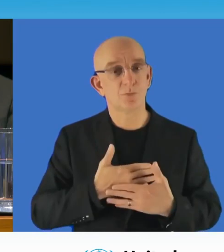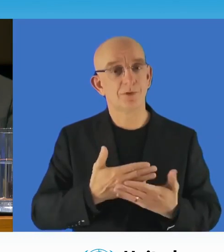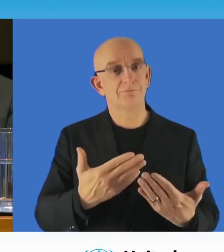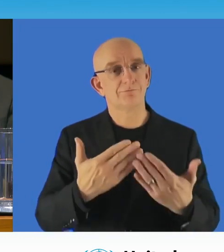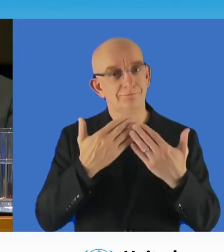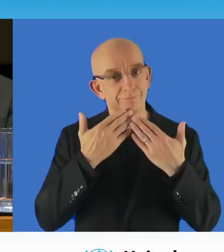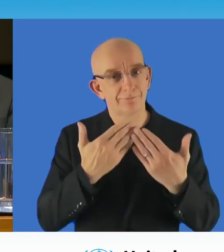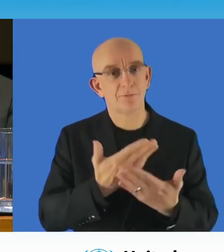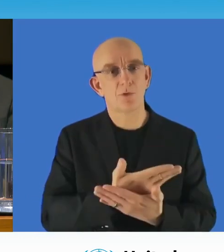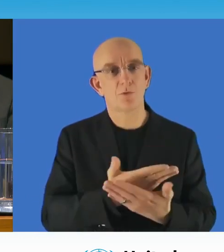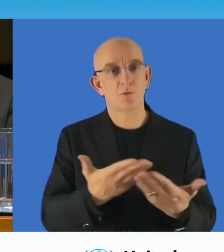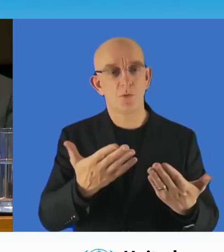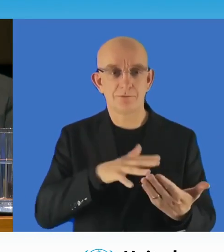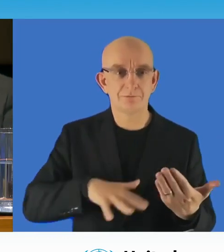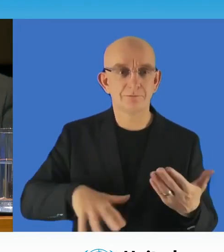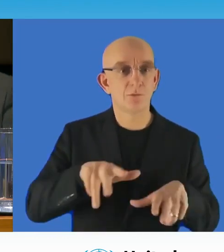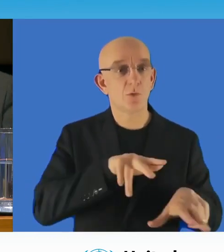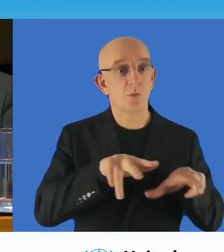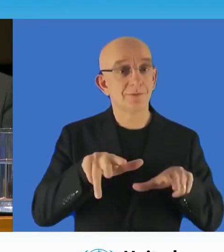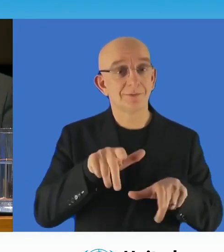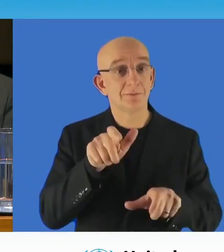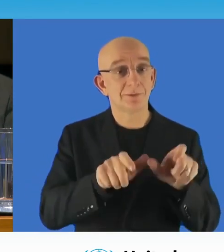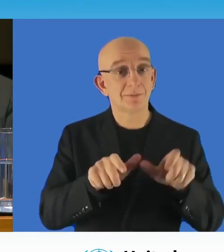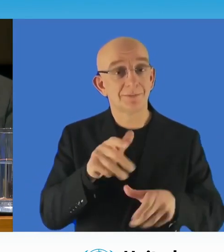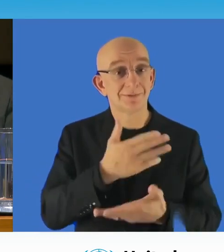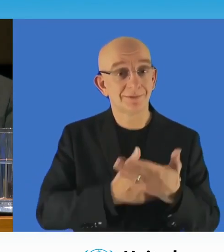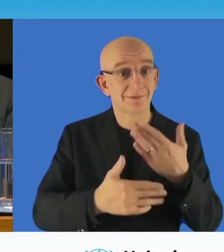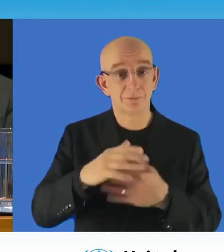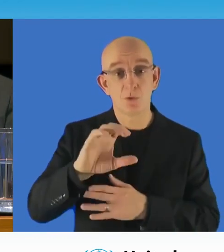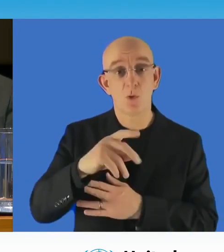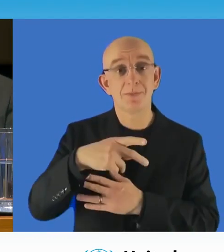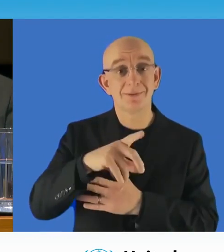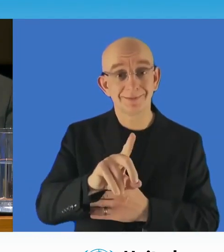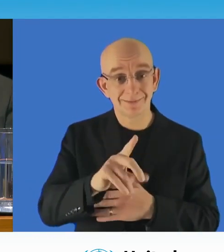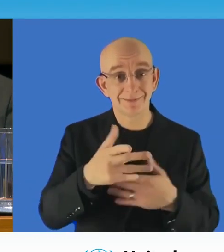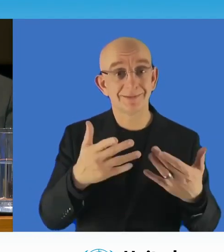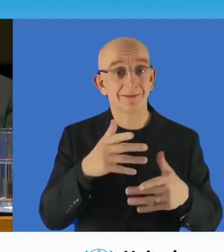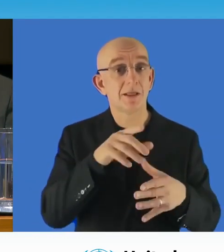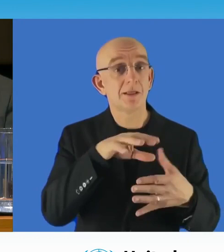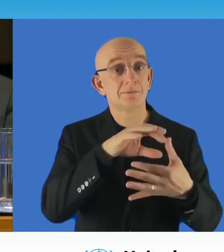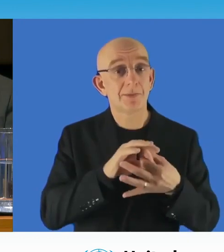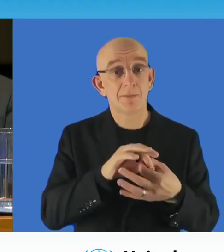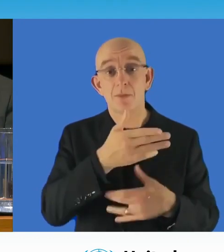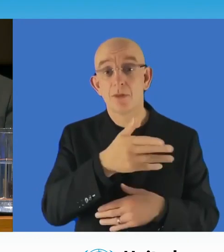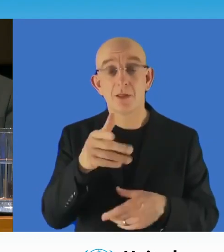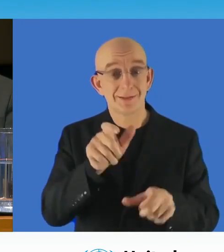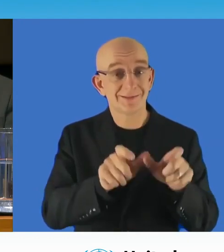of persons with disabilities and members of Civil Society who have traveled to New York to